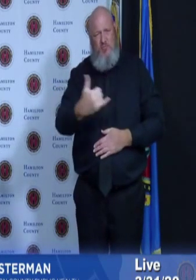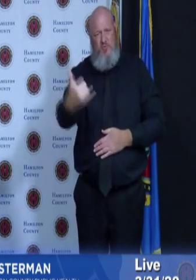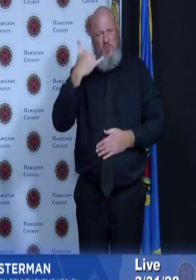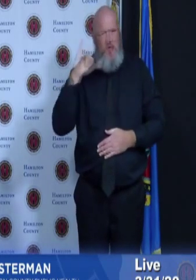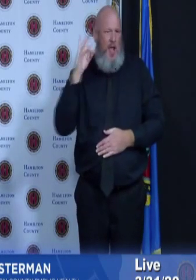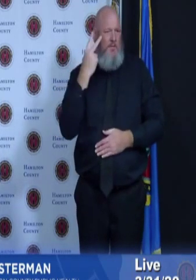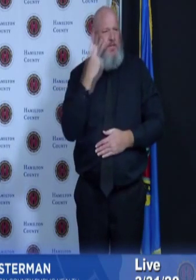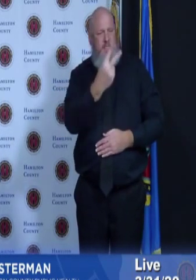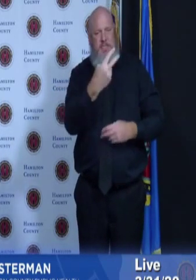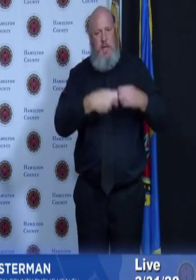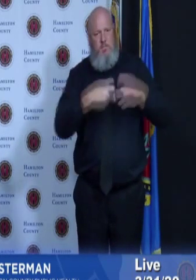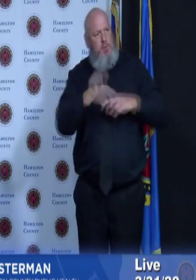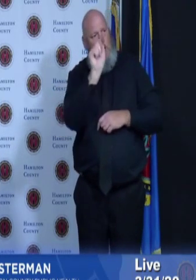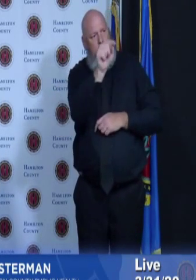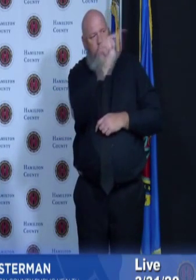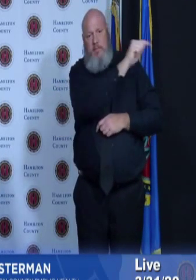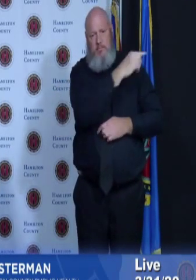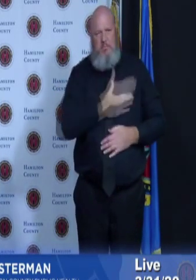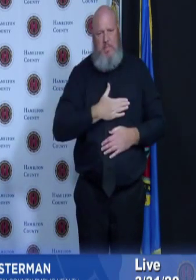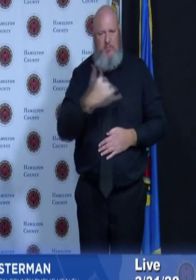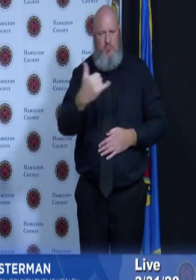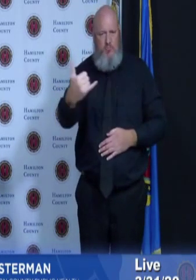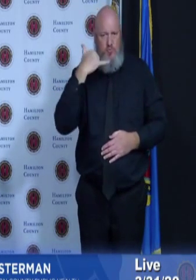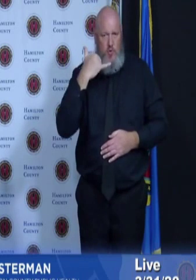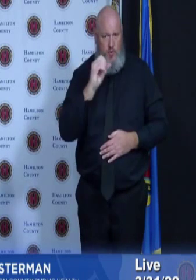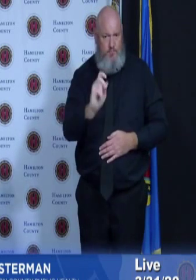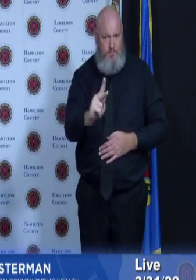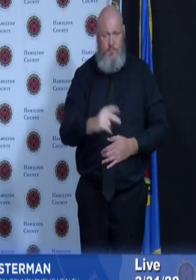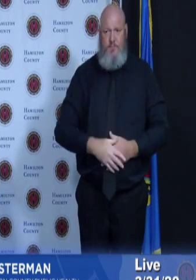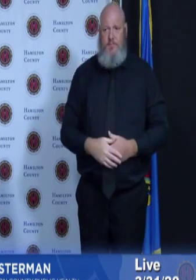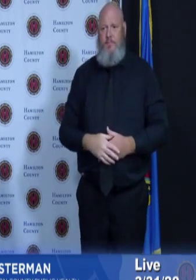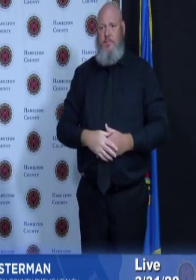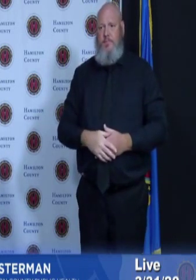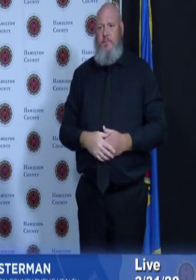did you have another question that you'd like to ask